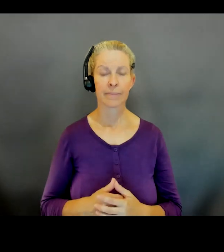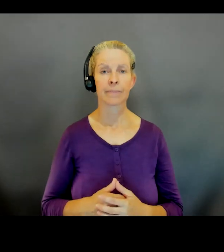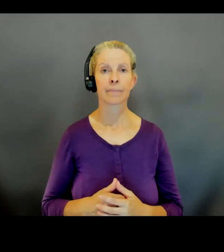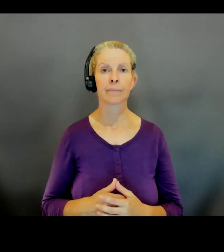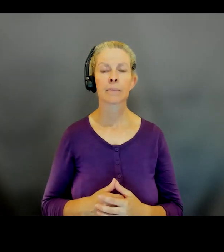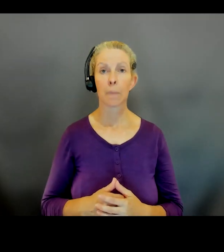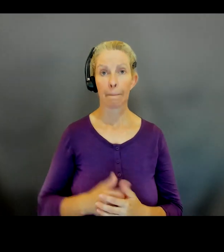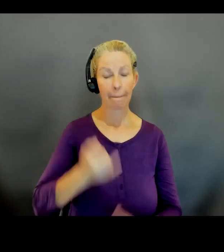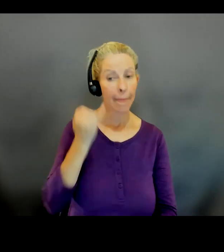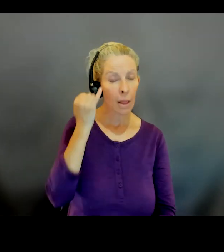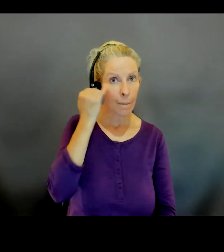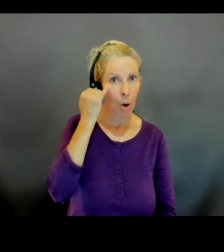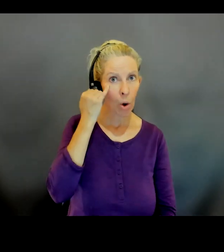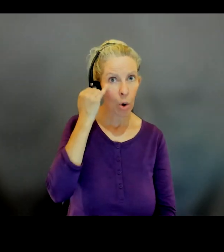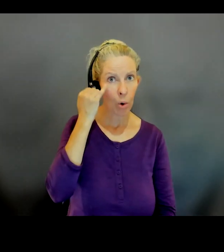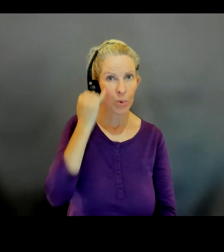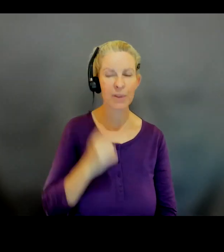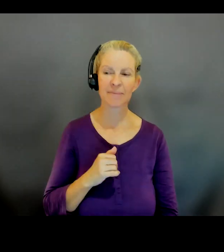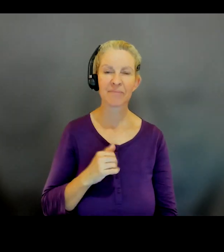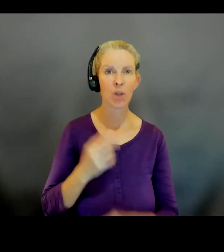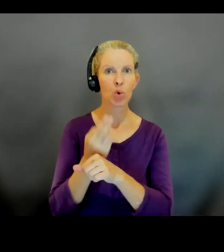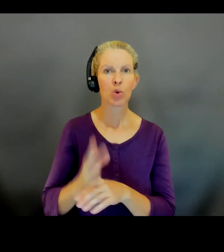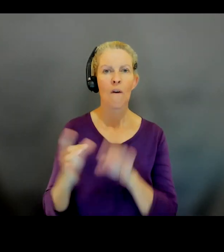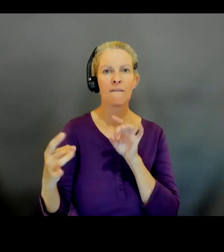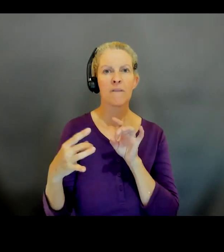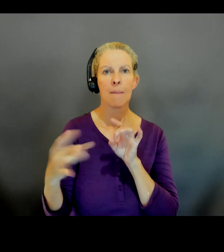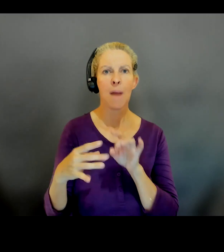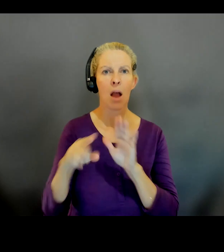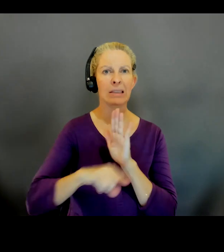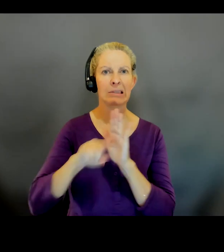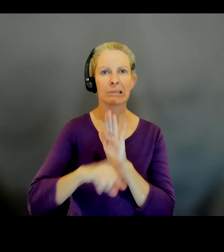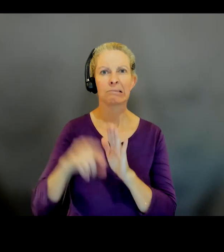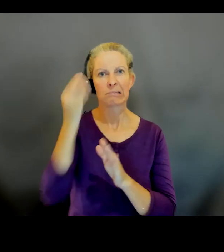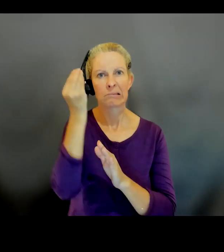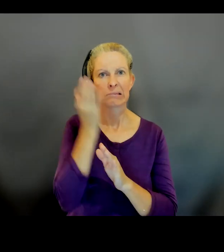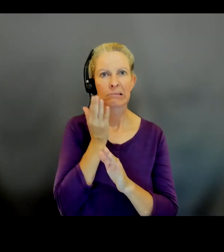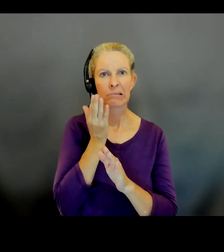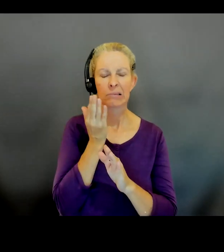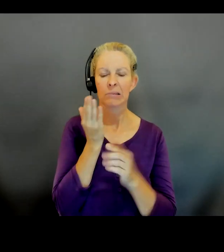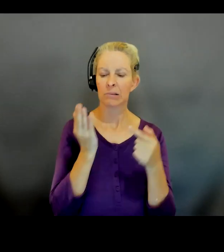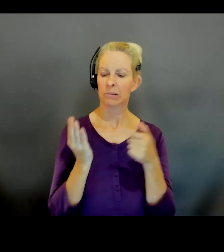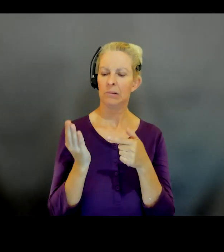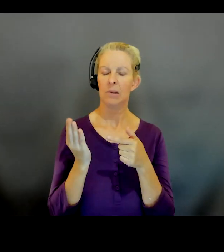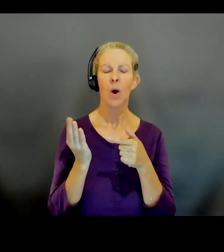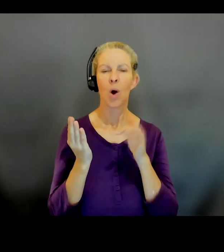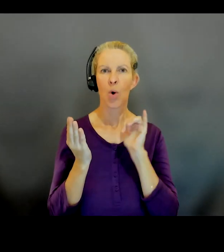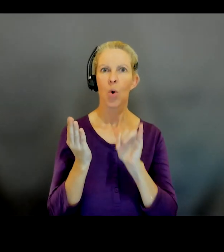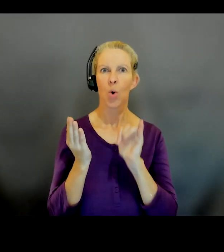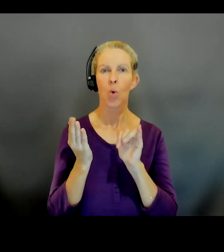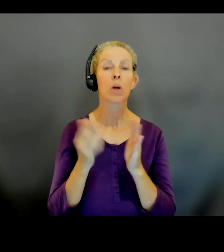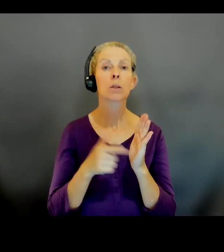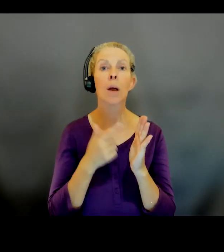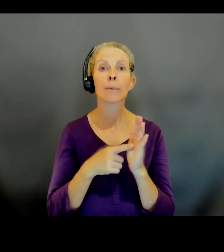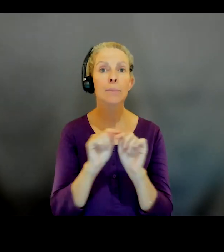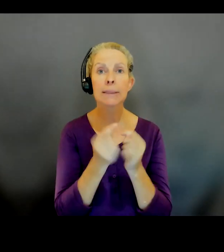learning as you go. Sometimes your team is going to make mistakes, but they will grow from them,